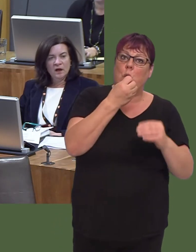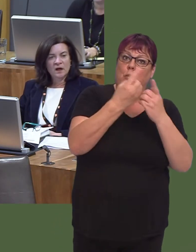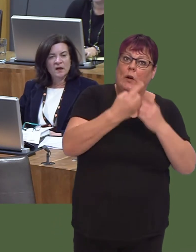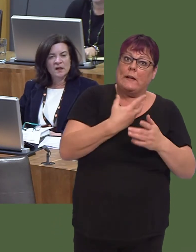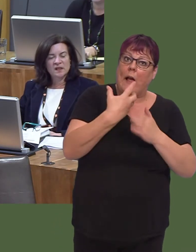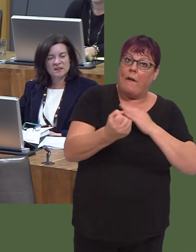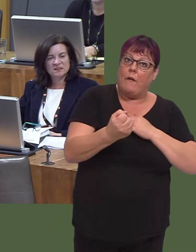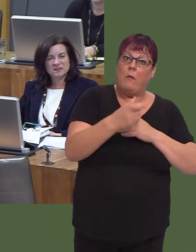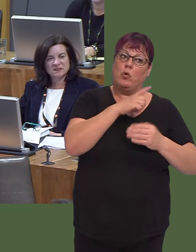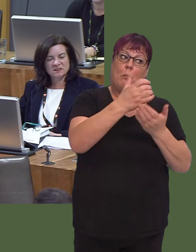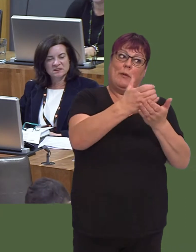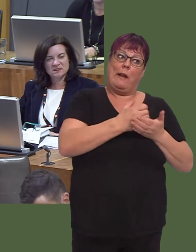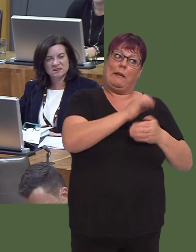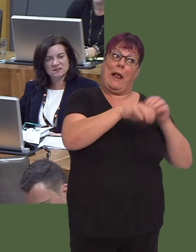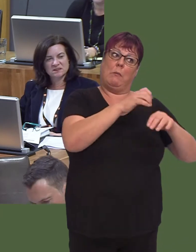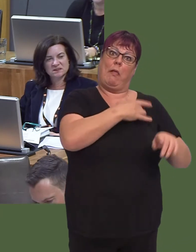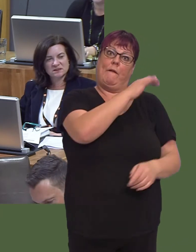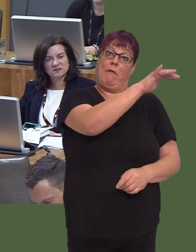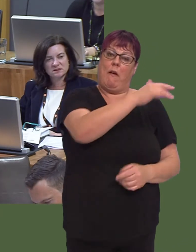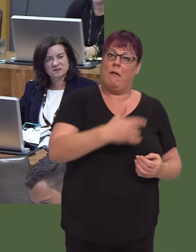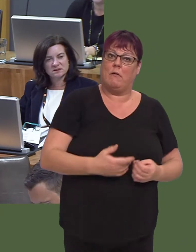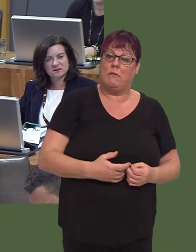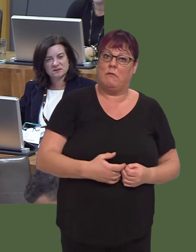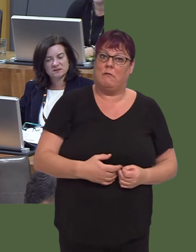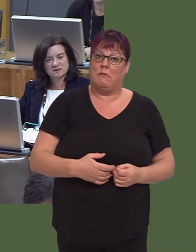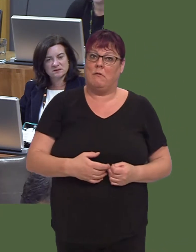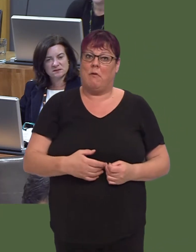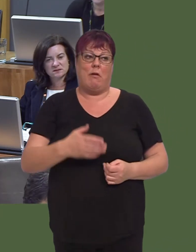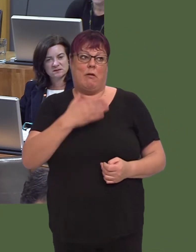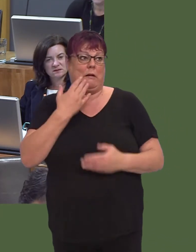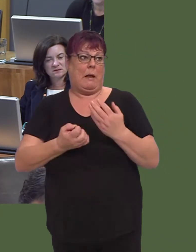That makes sense from an animal health perspective. But, no, I don't think that's workable.